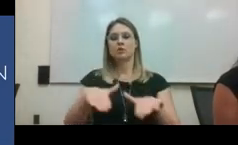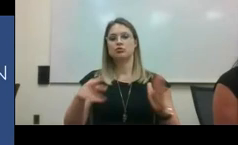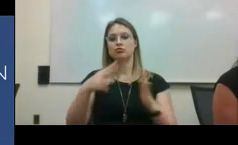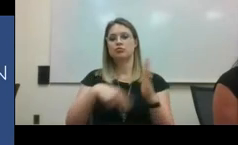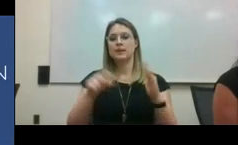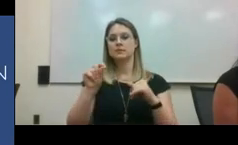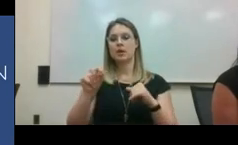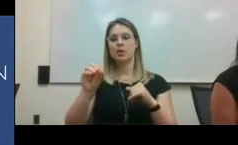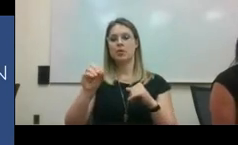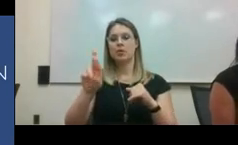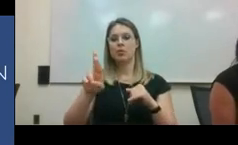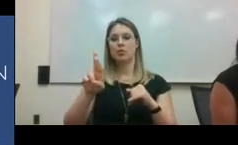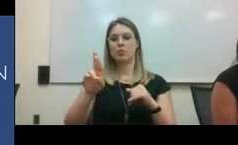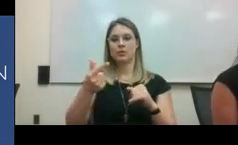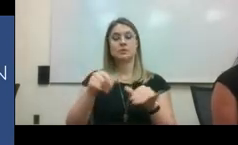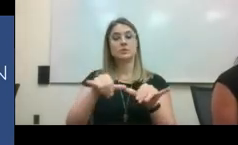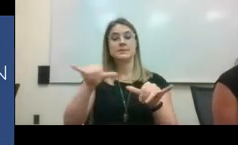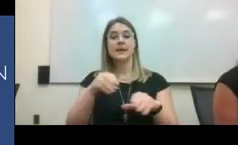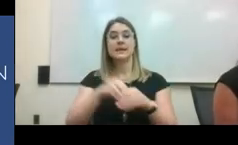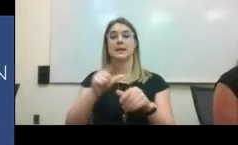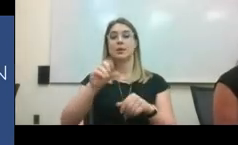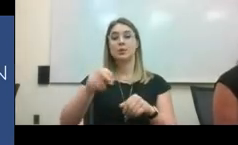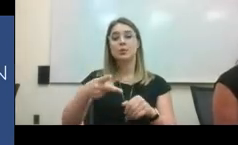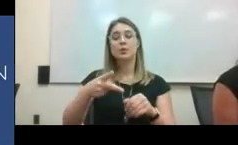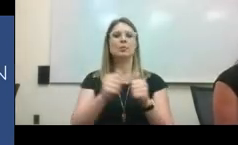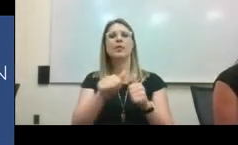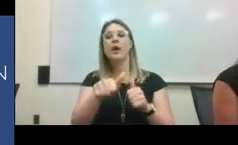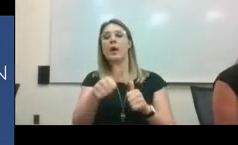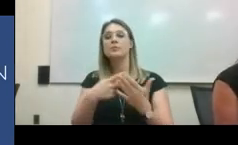so you can keep in the loop with other upcoming projects and research that we're doing,